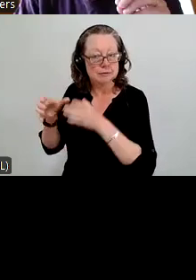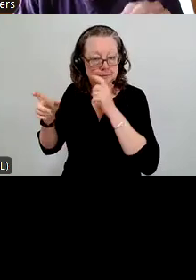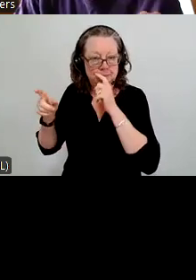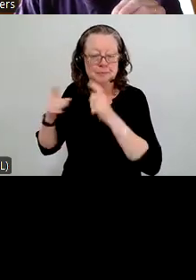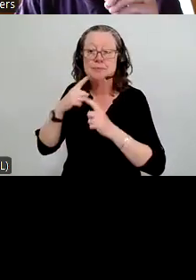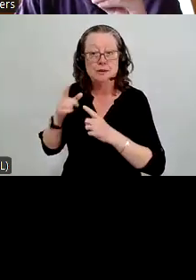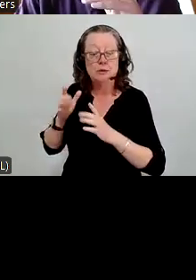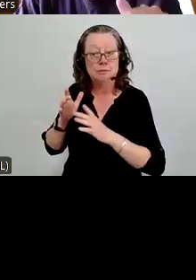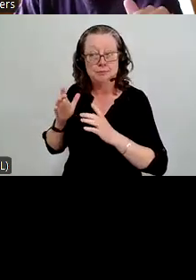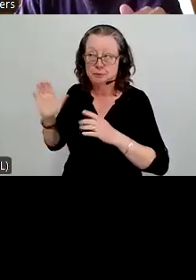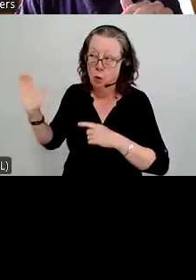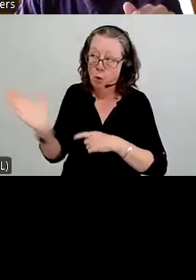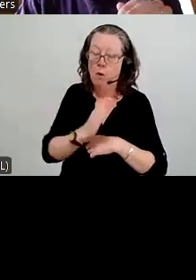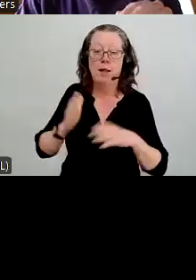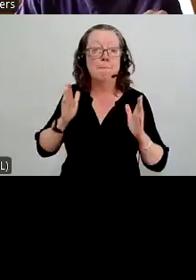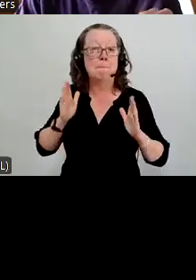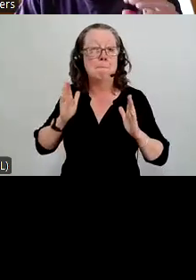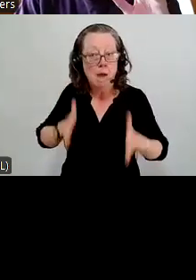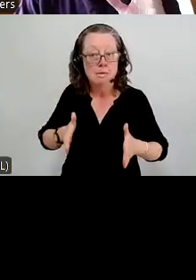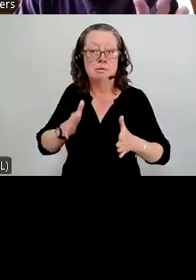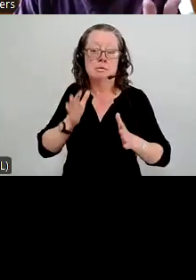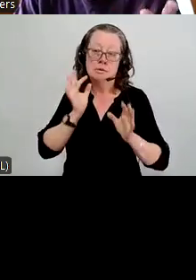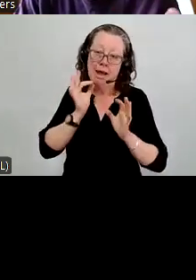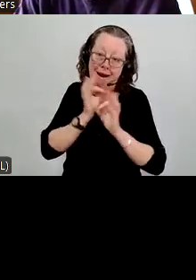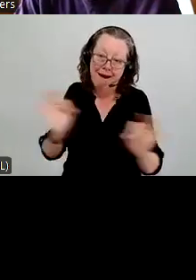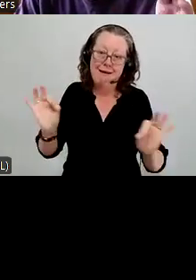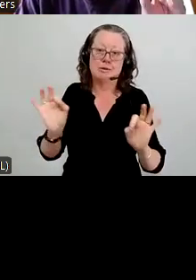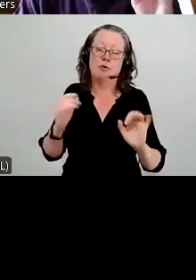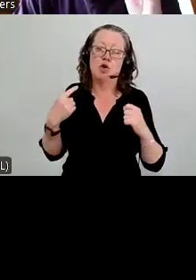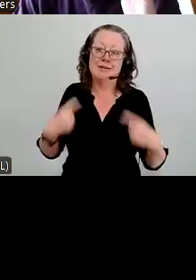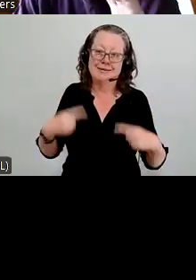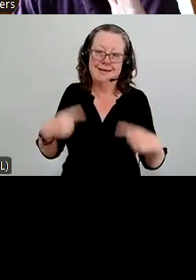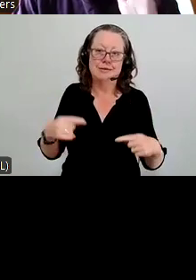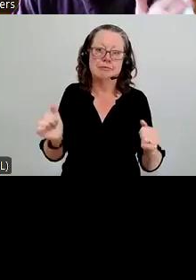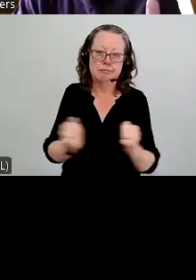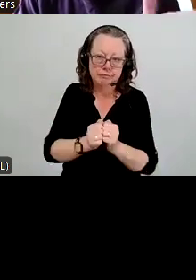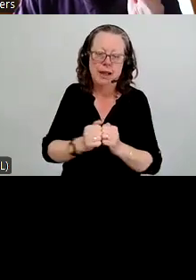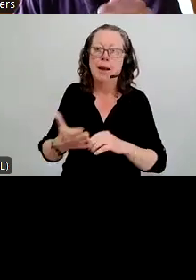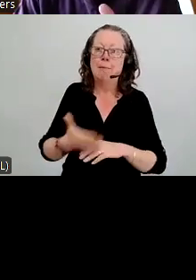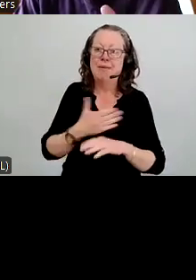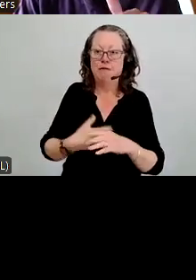for consent before setting any tracking on a user. Before you set those cookies, we should be able to accept or refuse